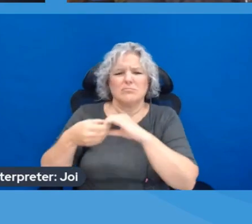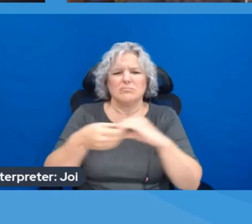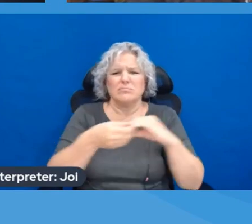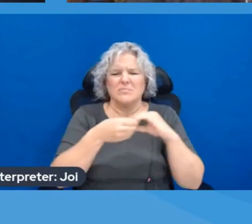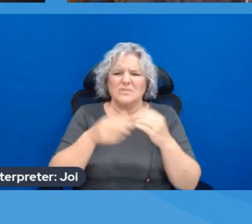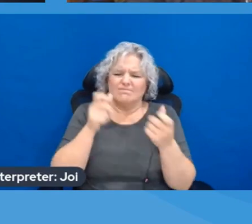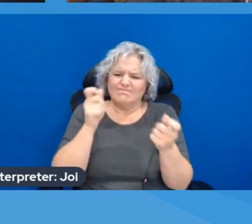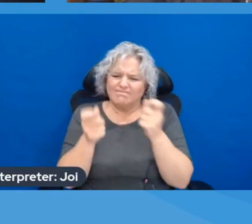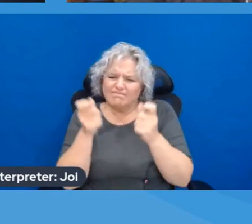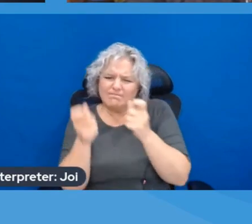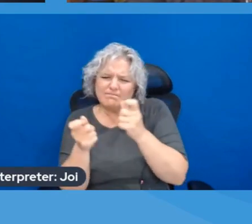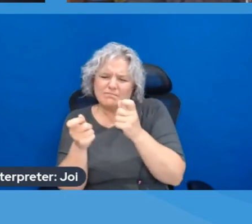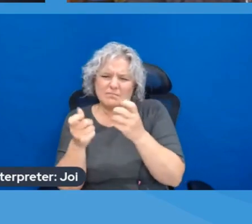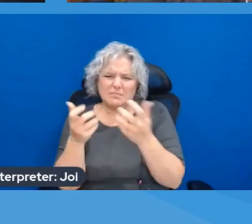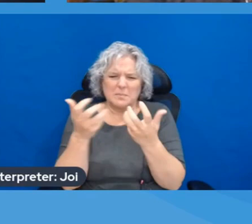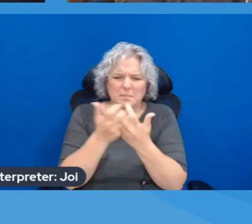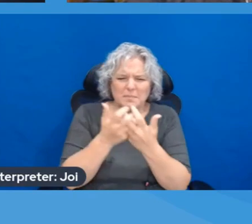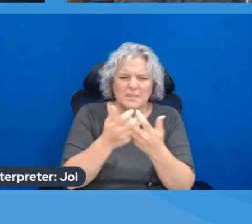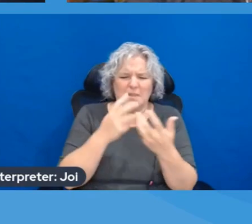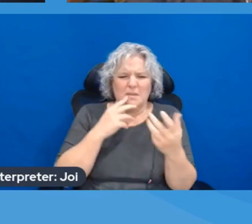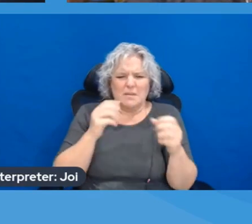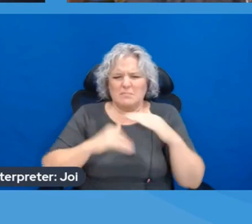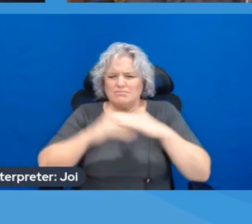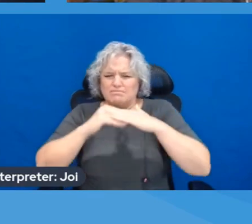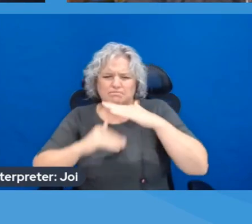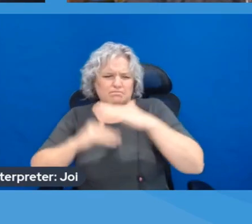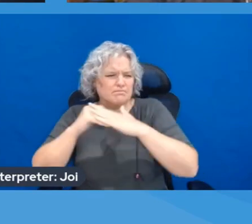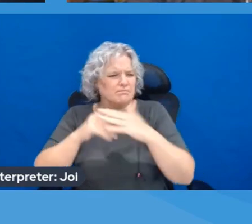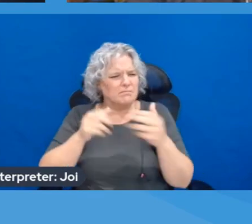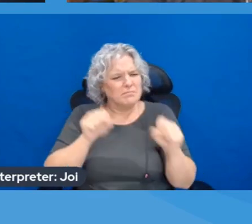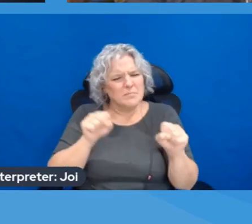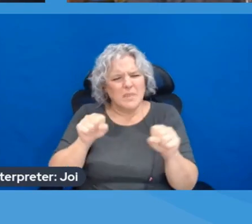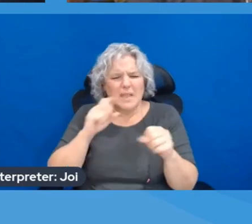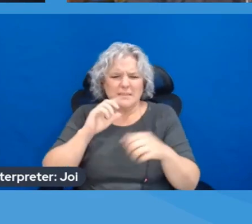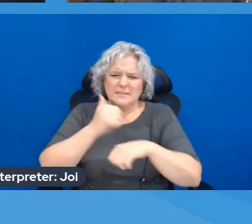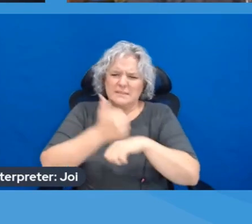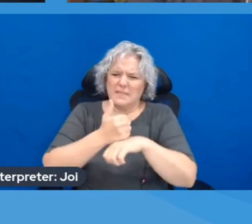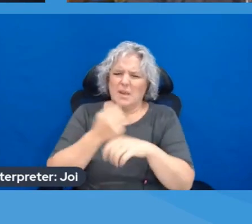build capacity, improve practices and reach agreed upon outcomes